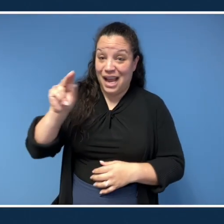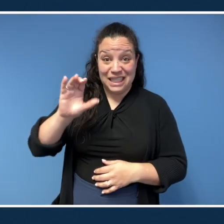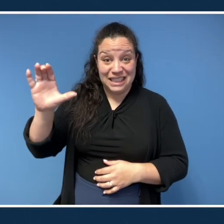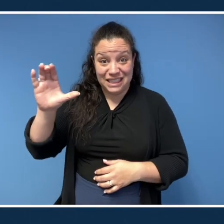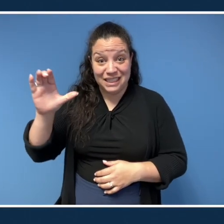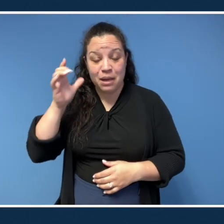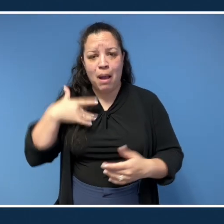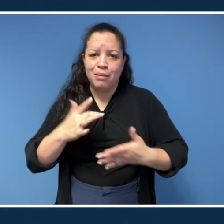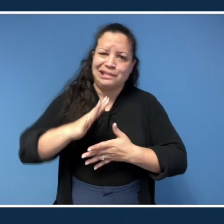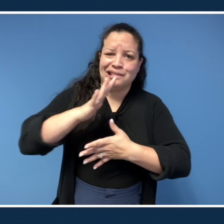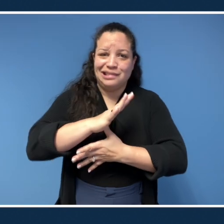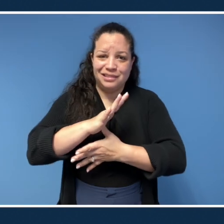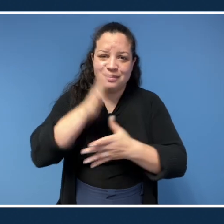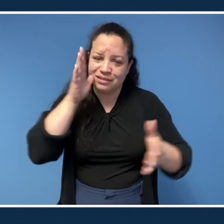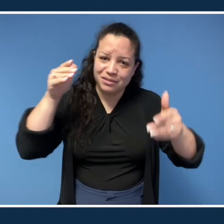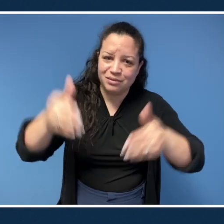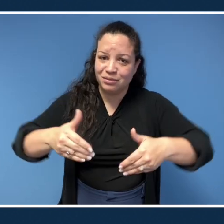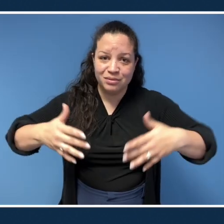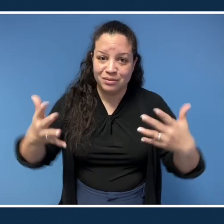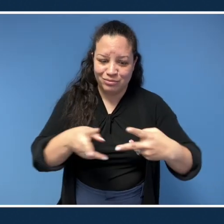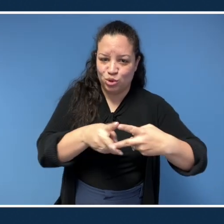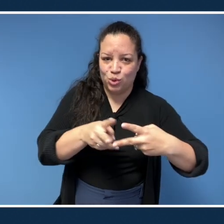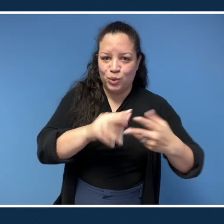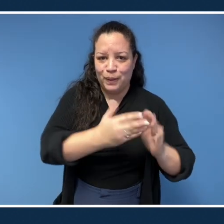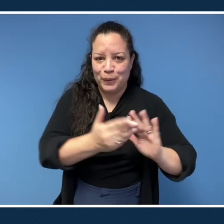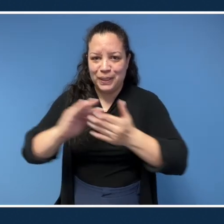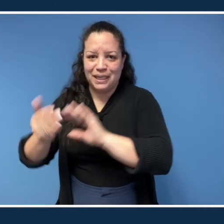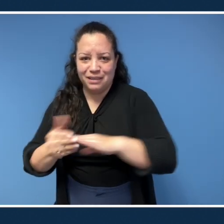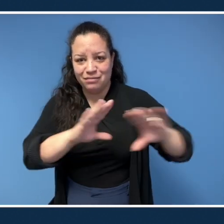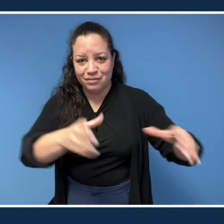Mi'kmaq and historic African Nova Scotian communities given the historically